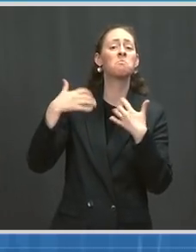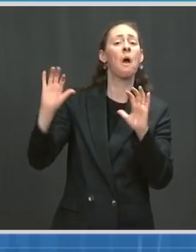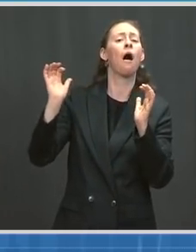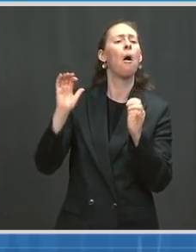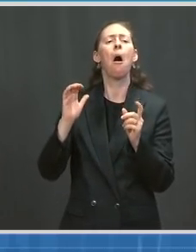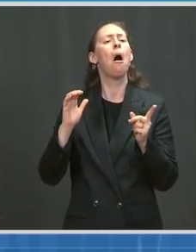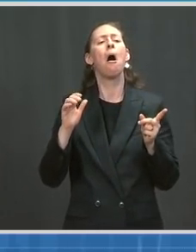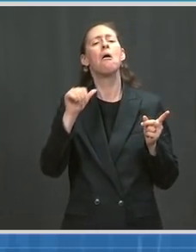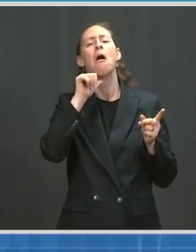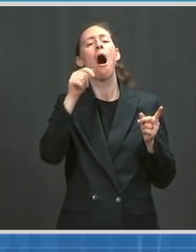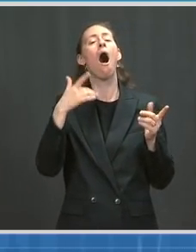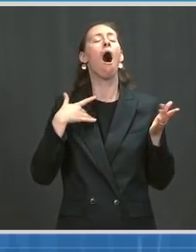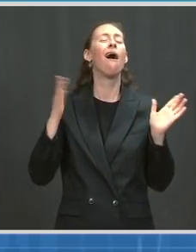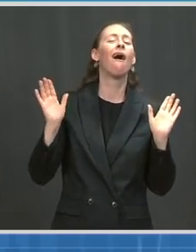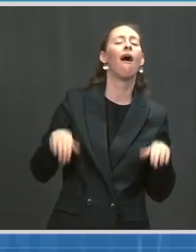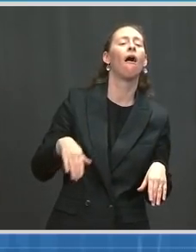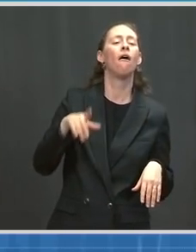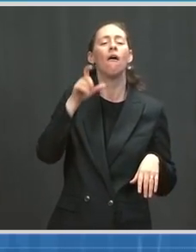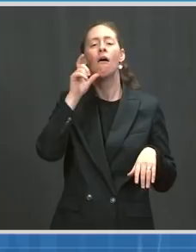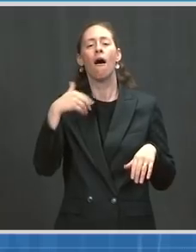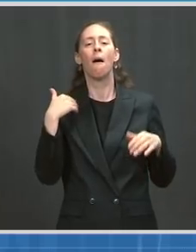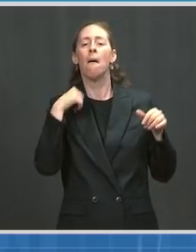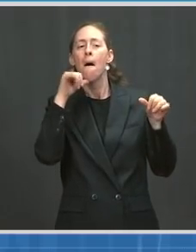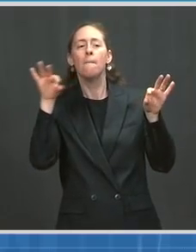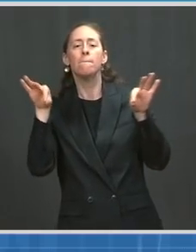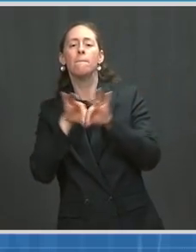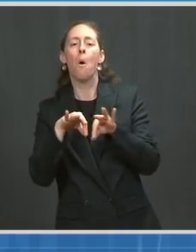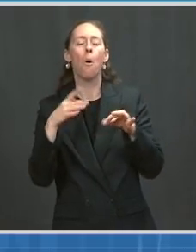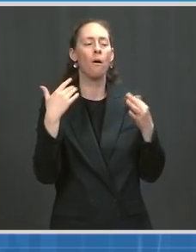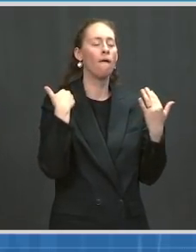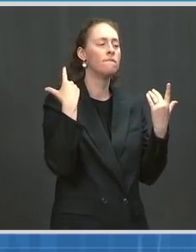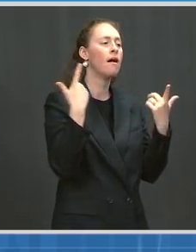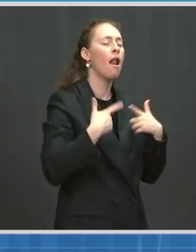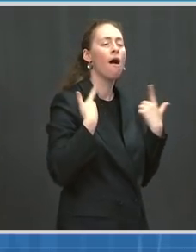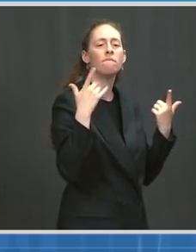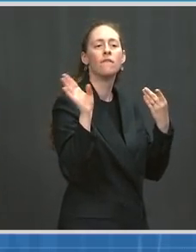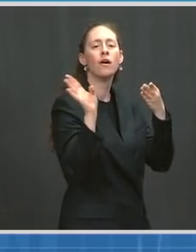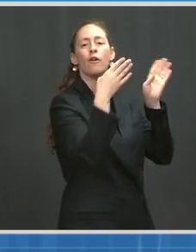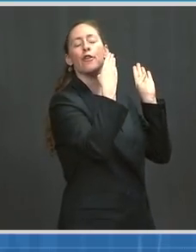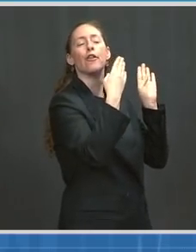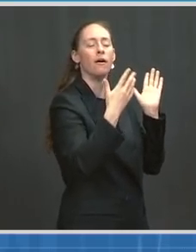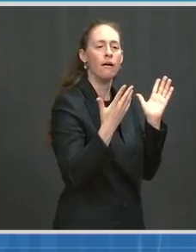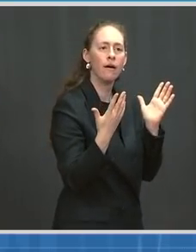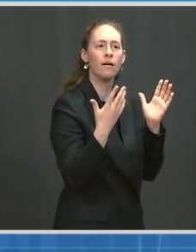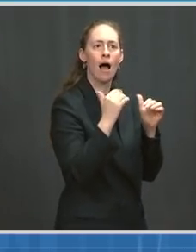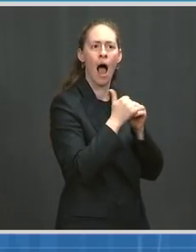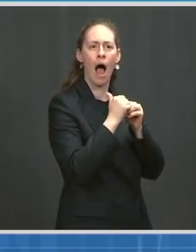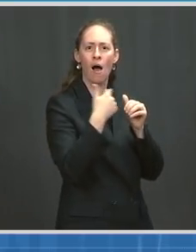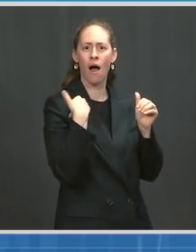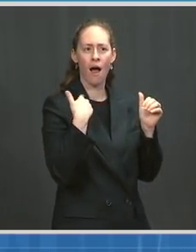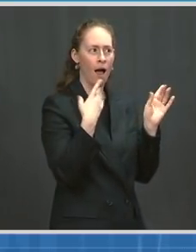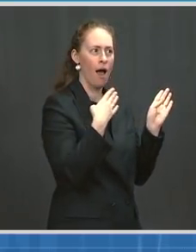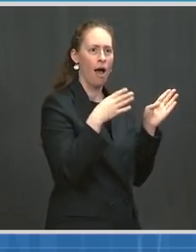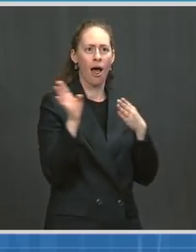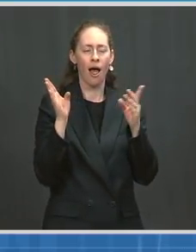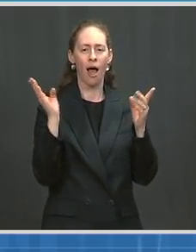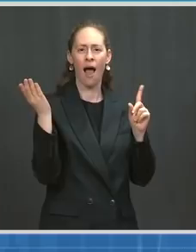There are other things going on in their lives. And so things that draw attention to it, like the lotteries in those states you mentioned, are --